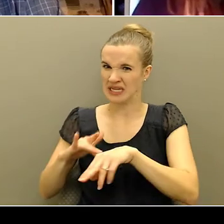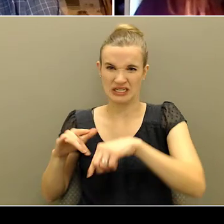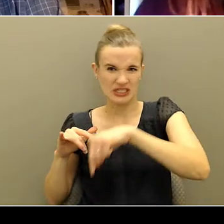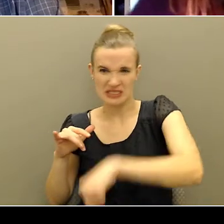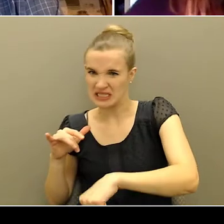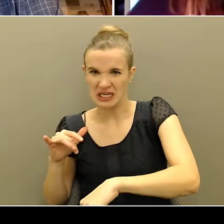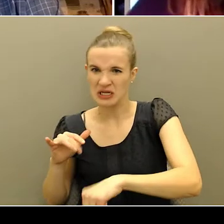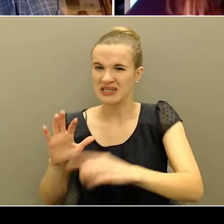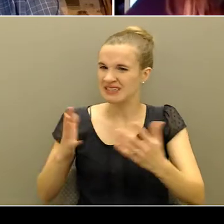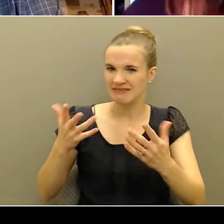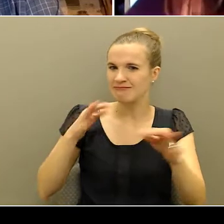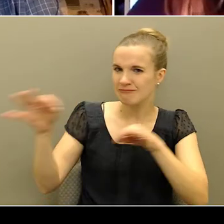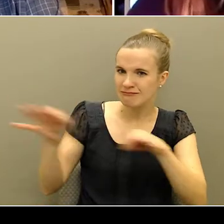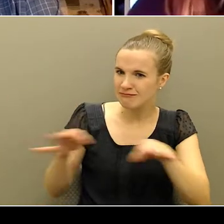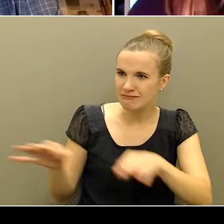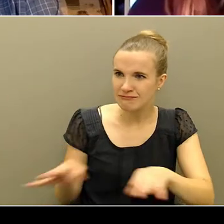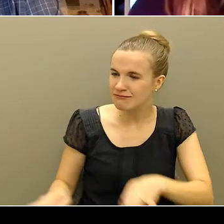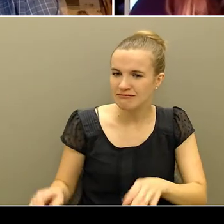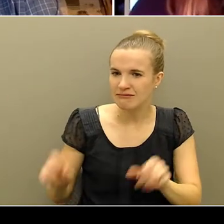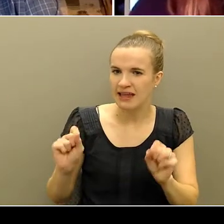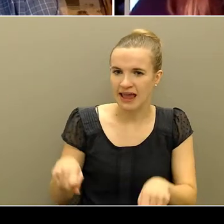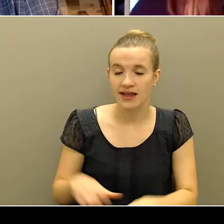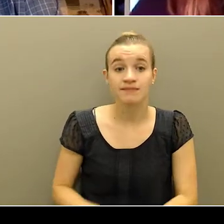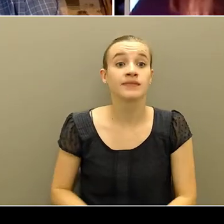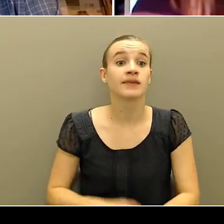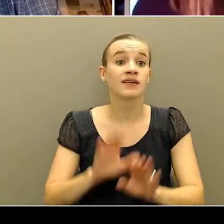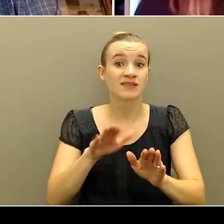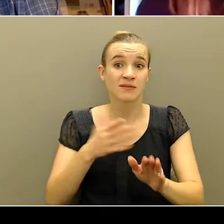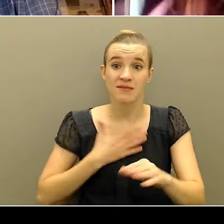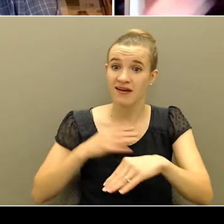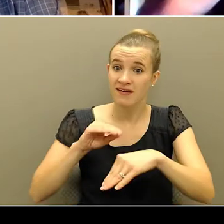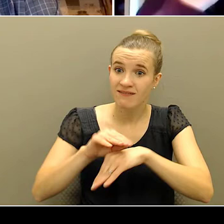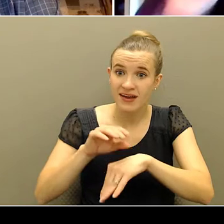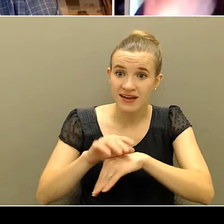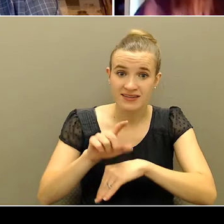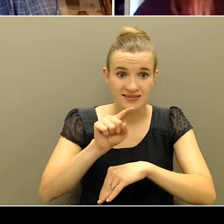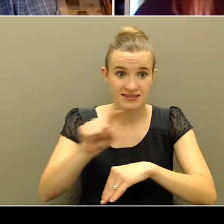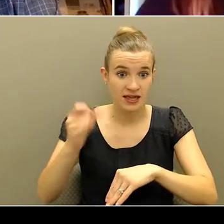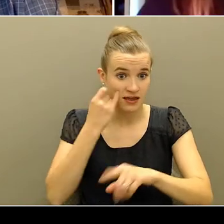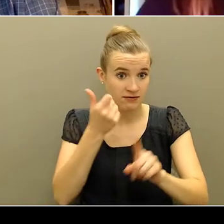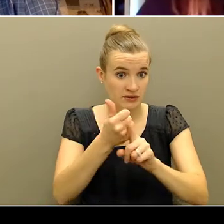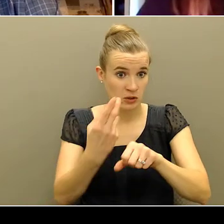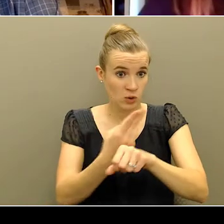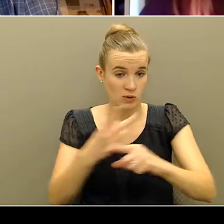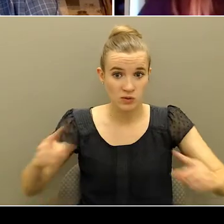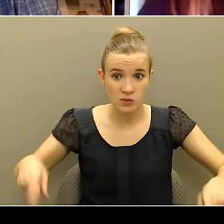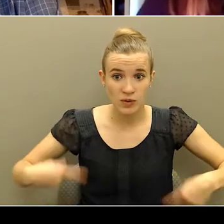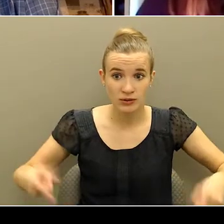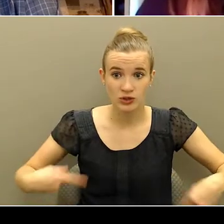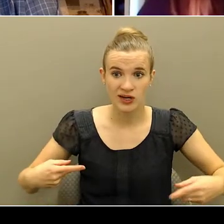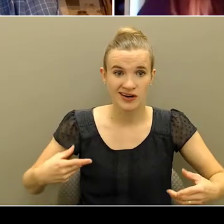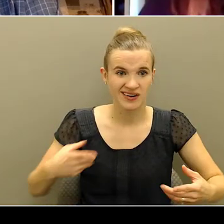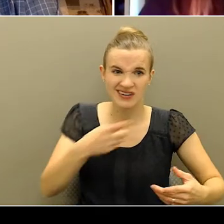to just not assume that people you know, know everything that that you need, you really need to be your own advocate is key.